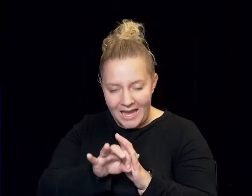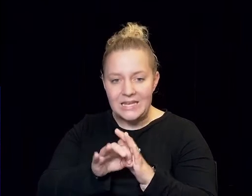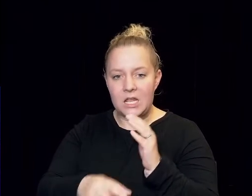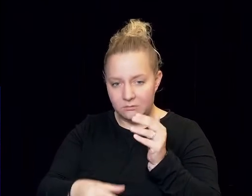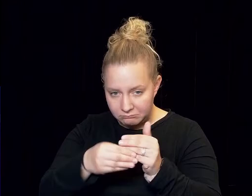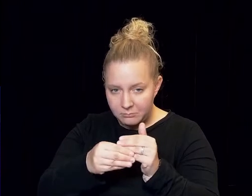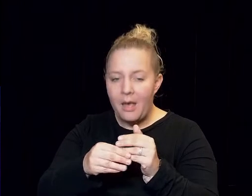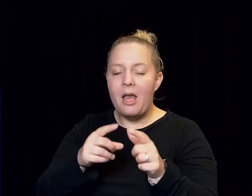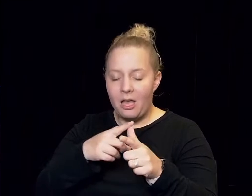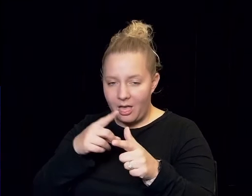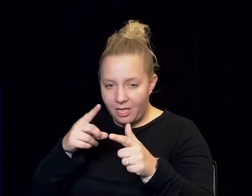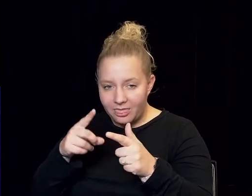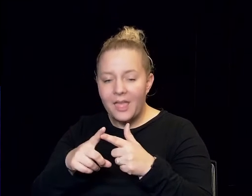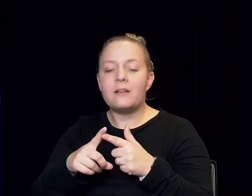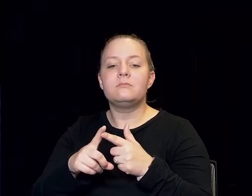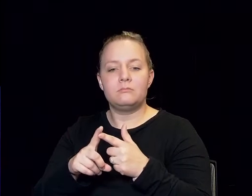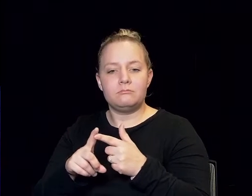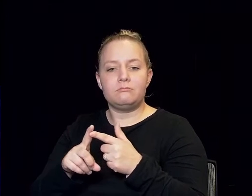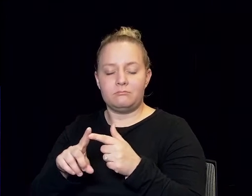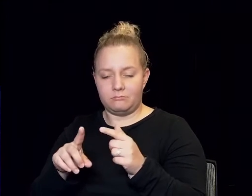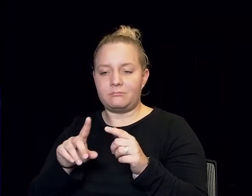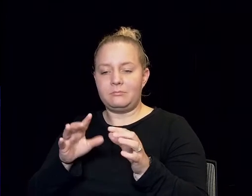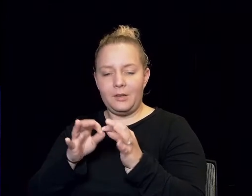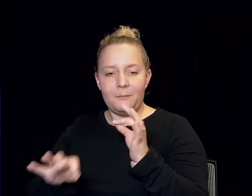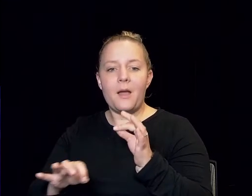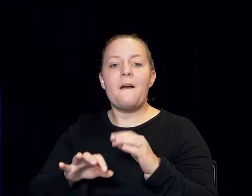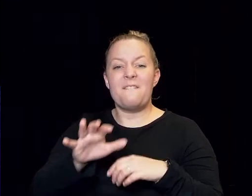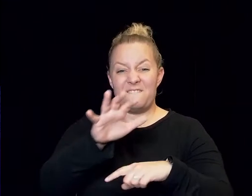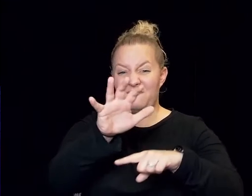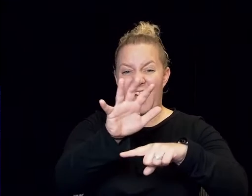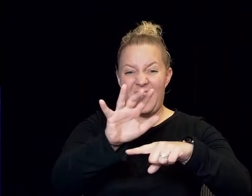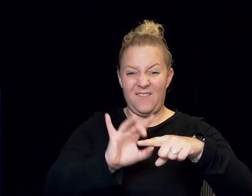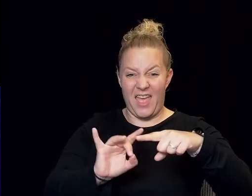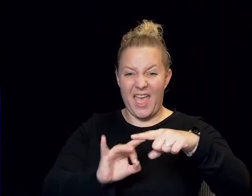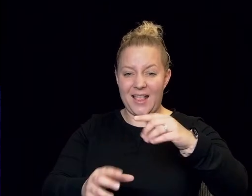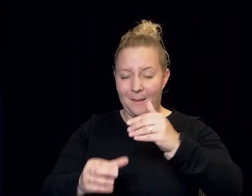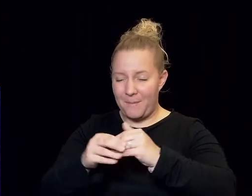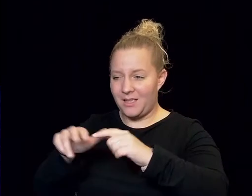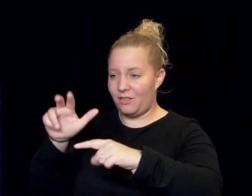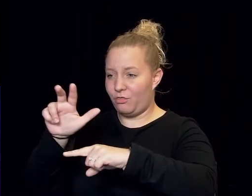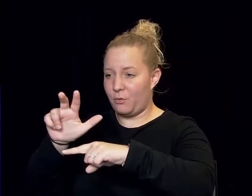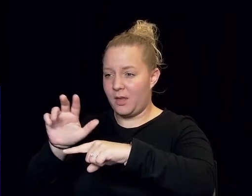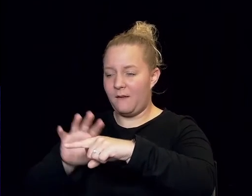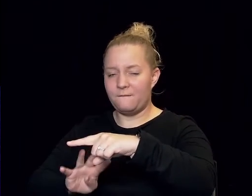3/4. I know that I first want to, based on my steps above, find that least common denominator.